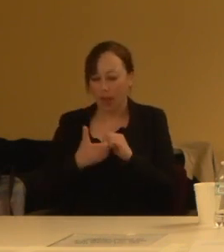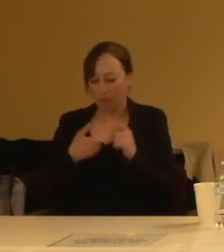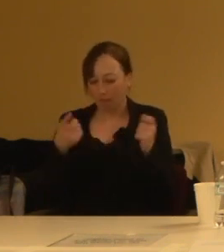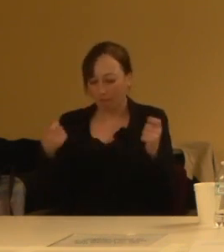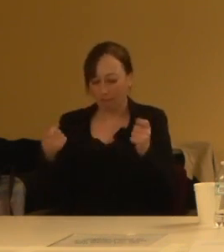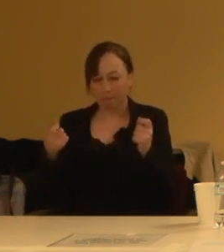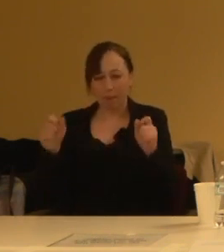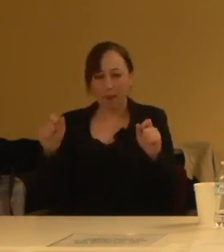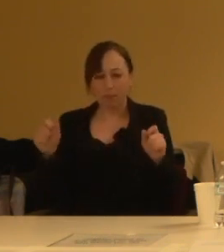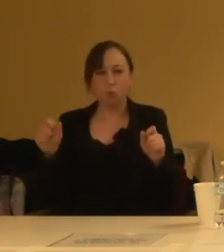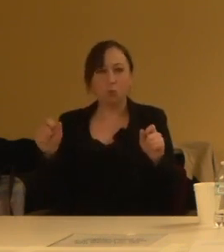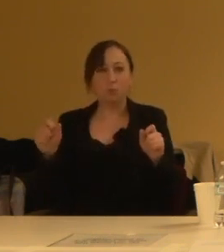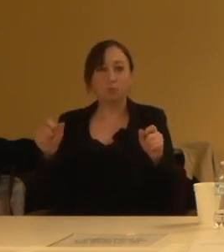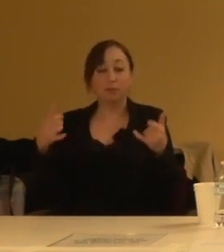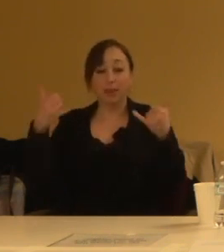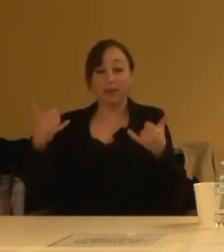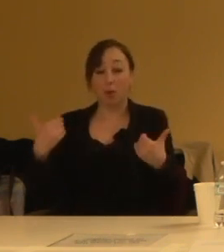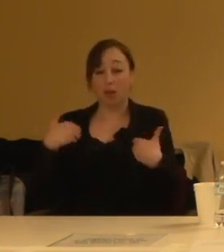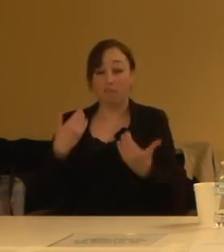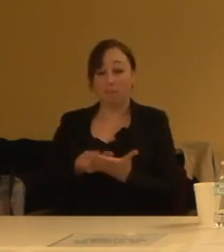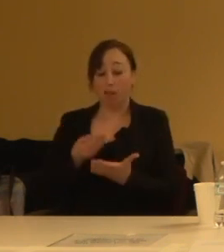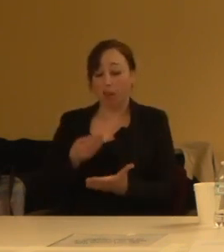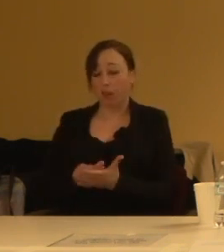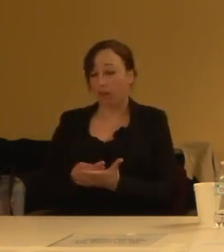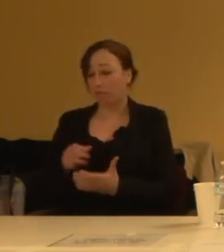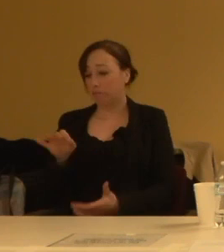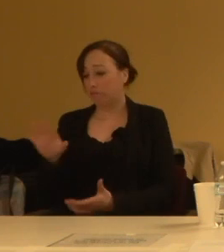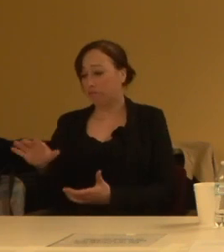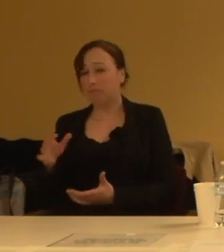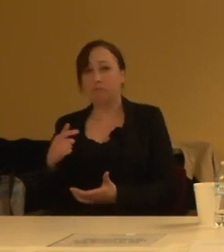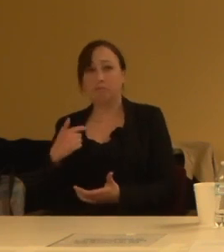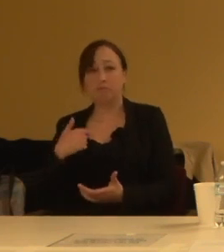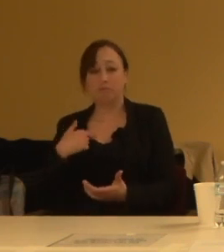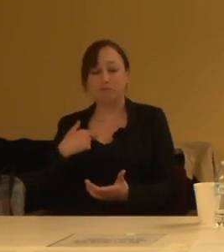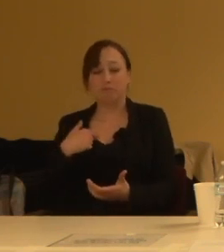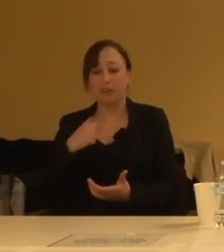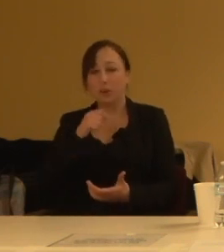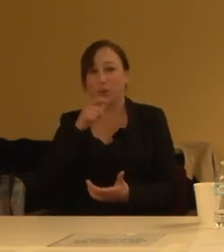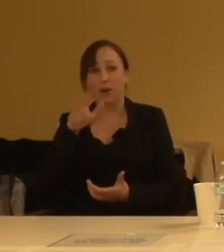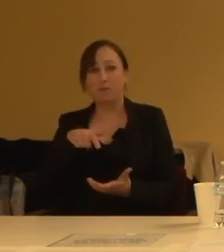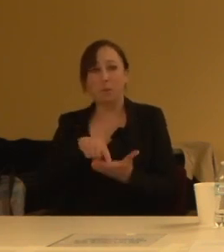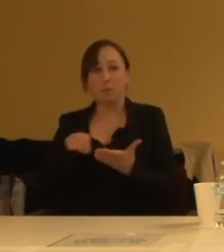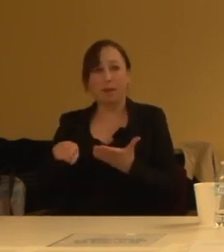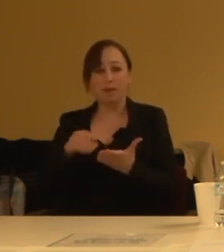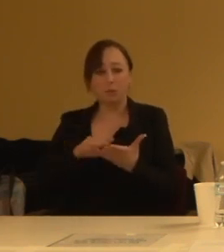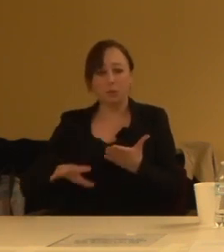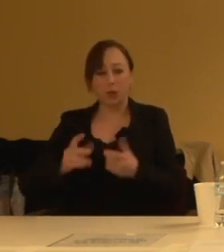but like now I have some spare change, like some spare change in my pocket, mostly 'cause I don't think I have to pay my student loans until what, August?